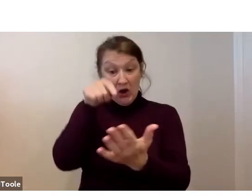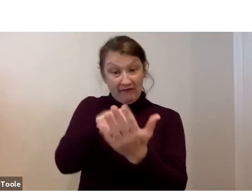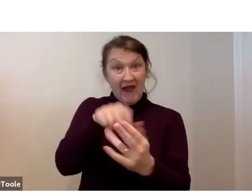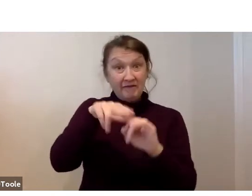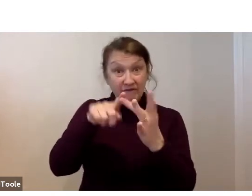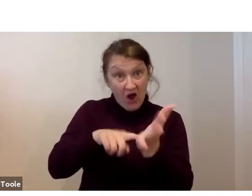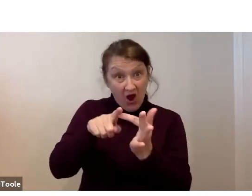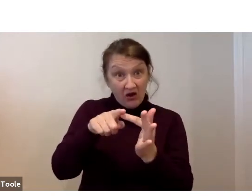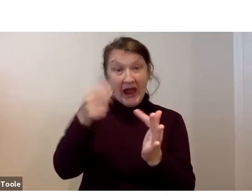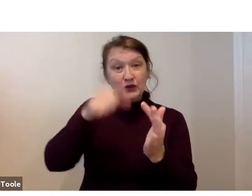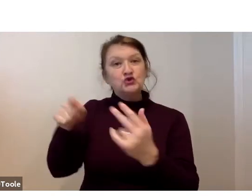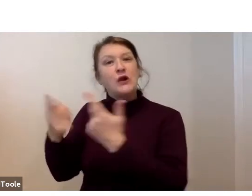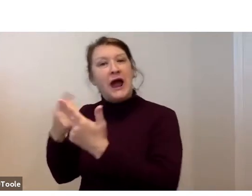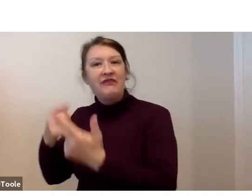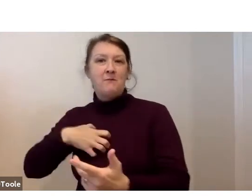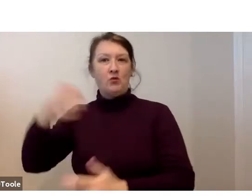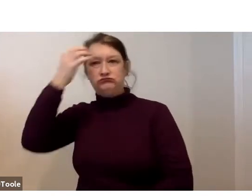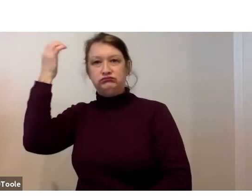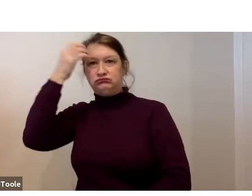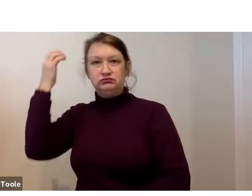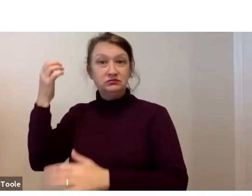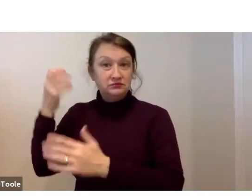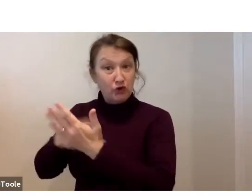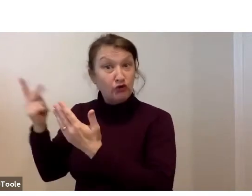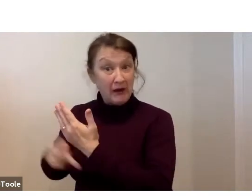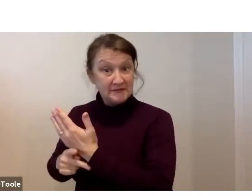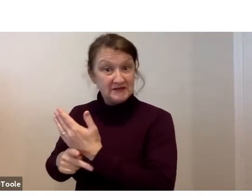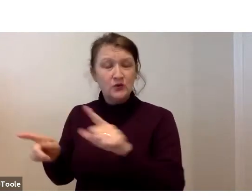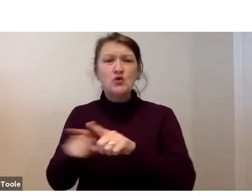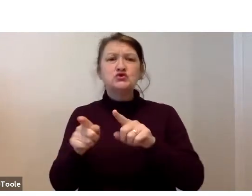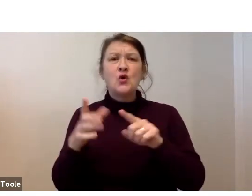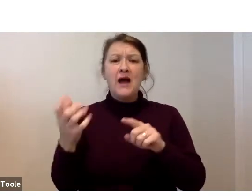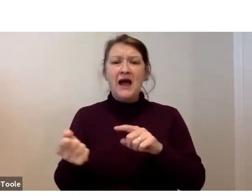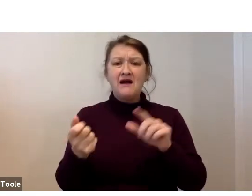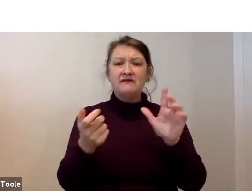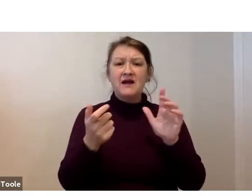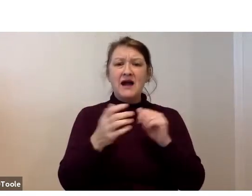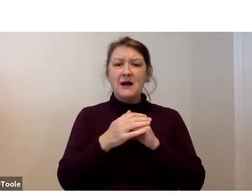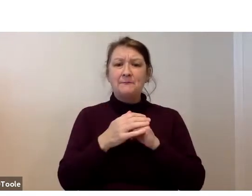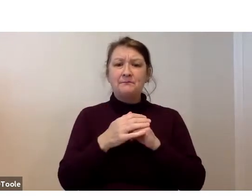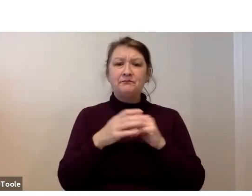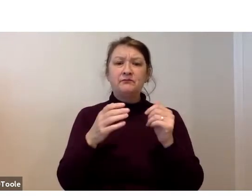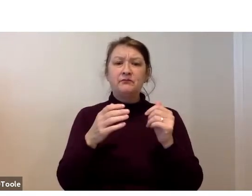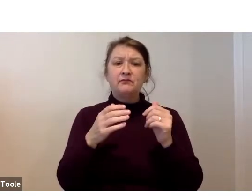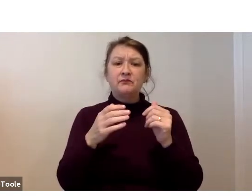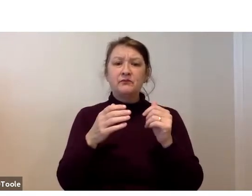There is also 'otter.ai', I have used it quite a lot and I have not